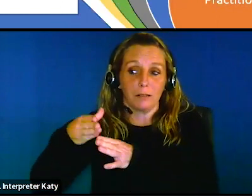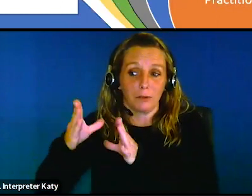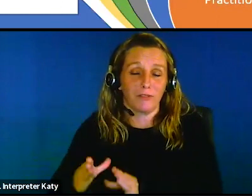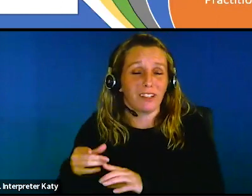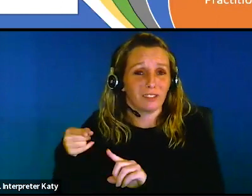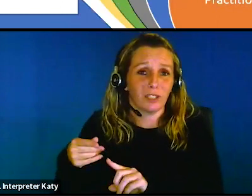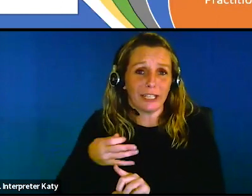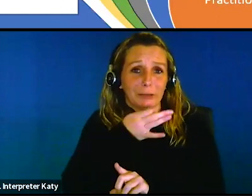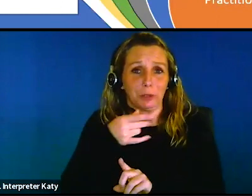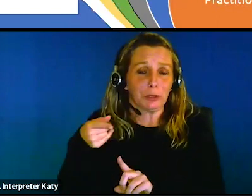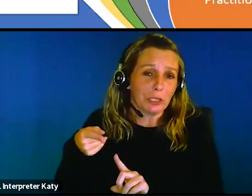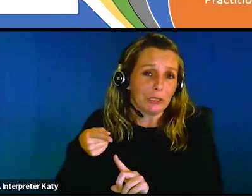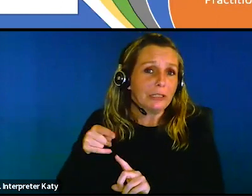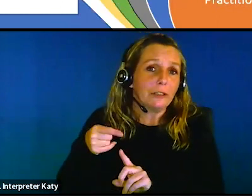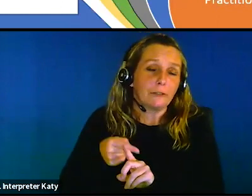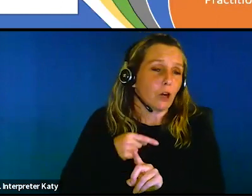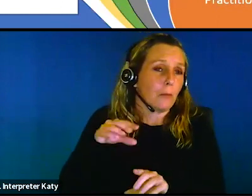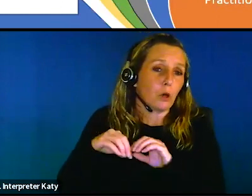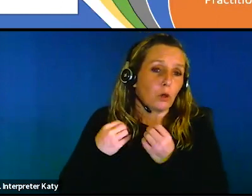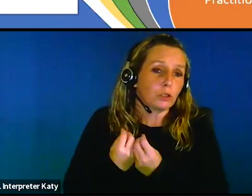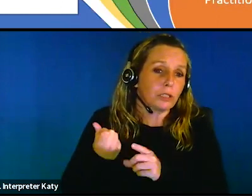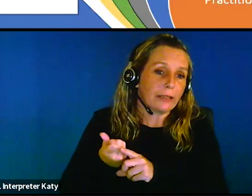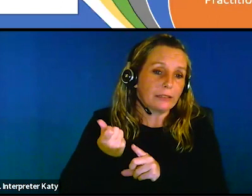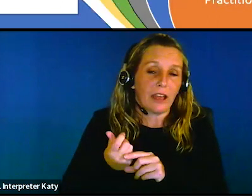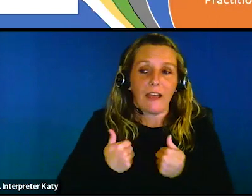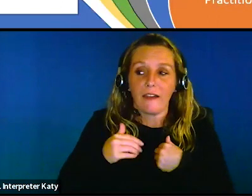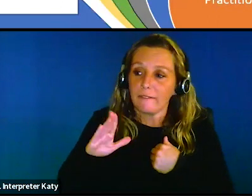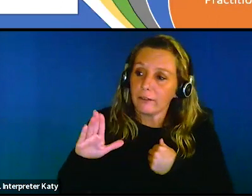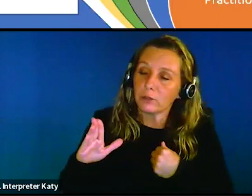within an organization that has its own climate and culture